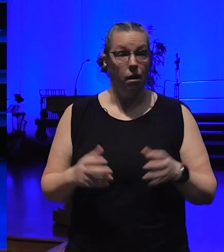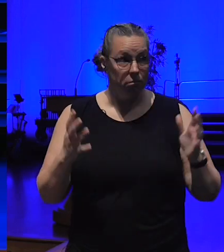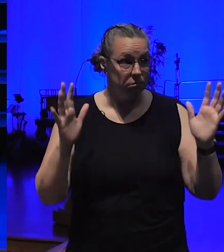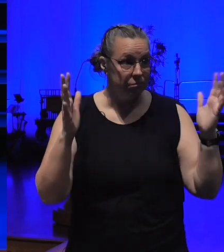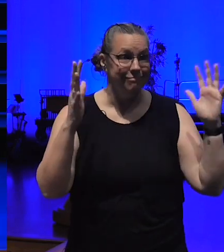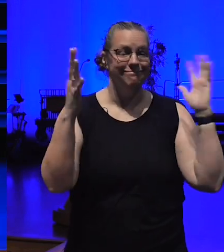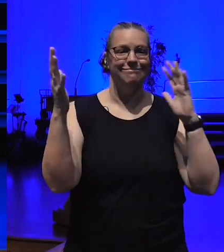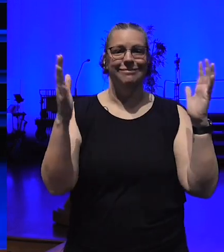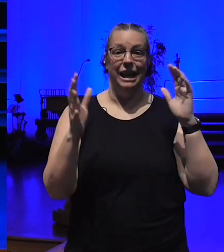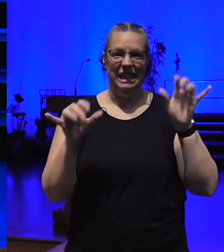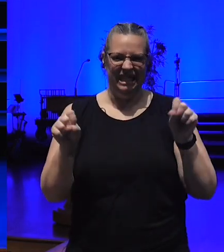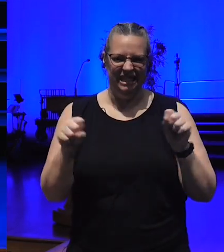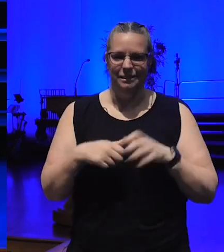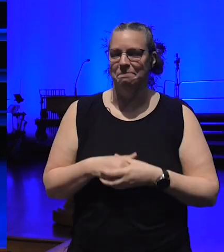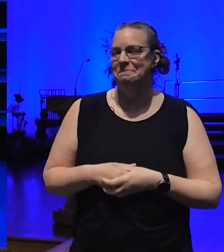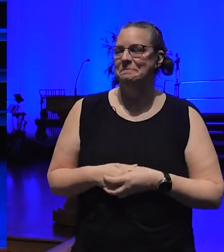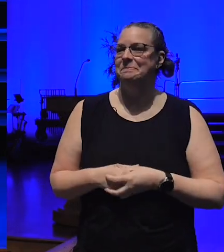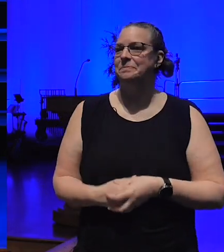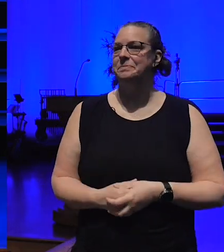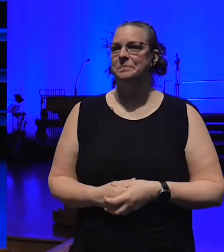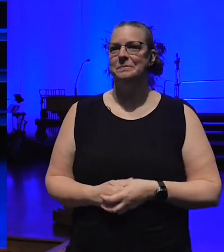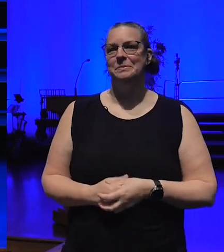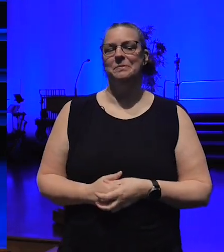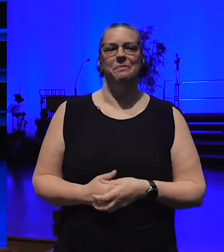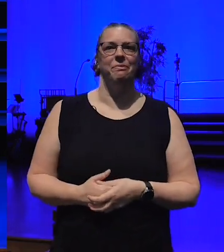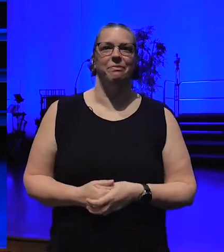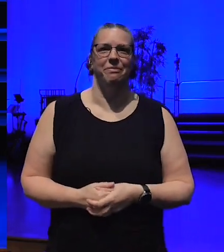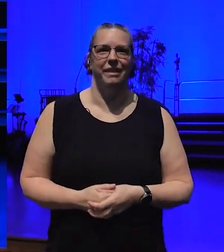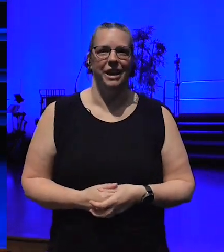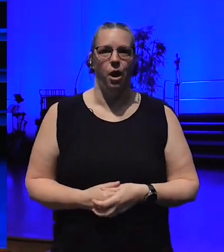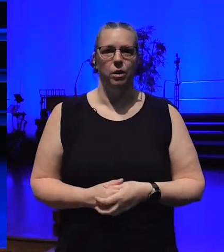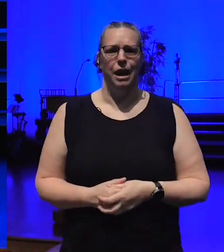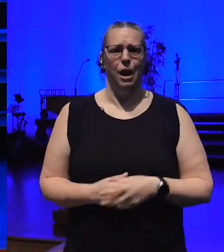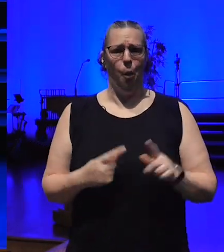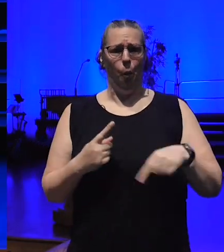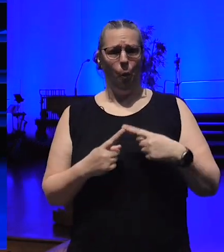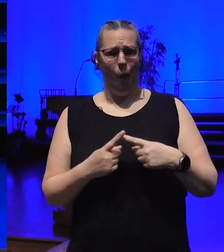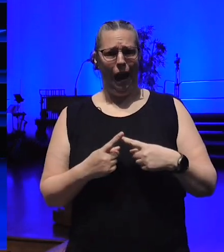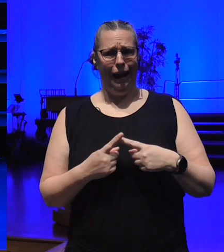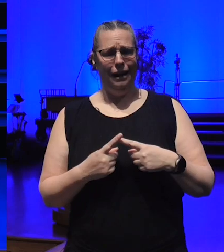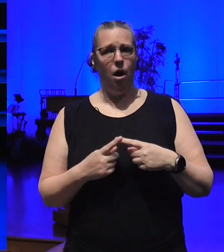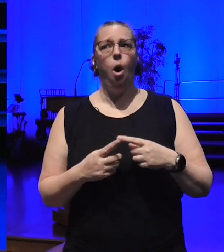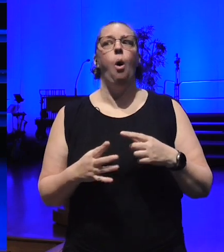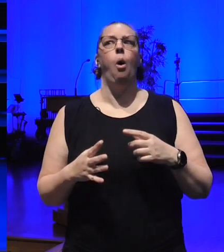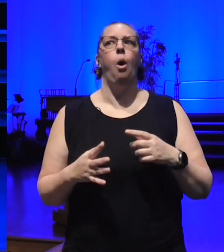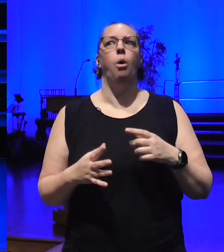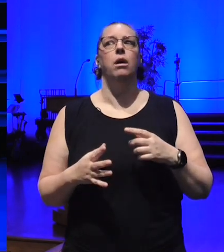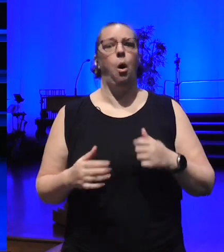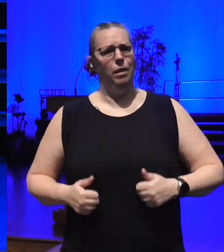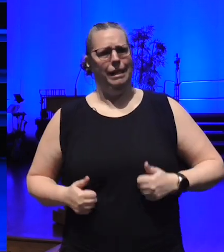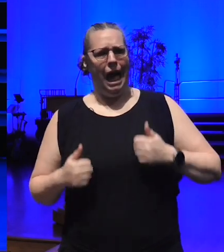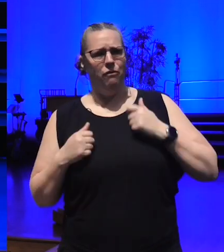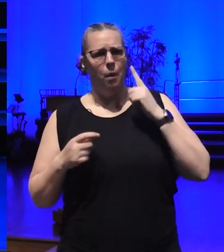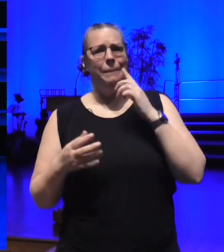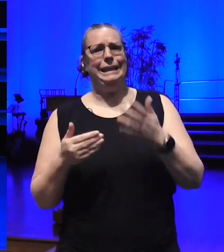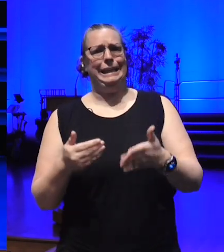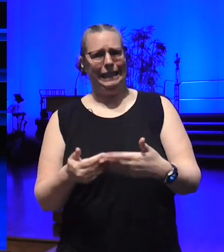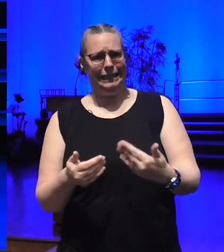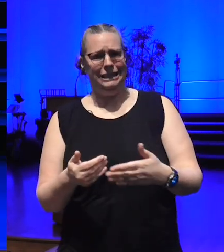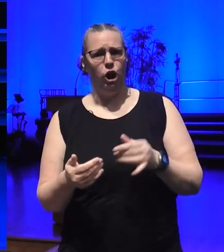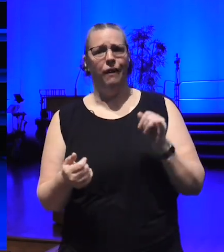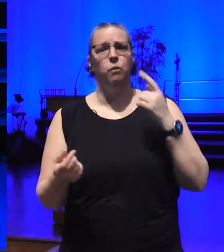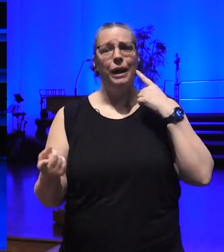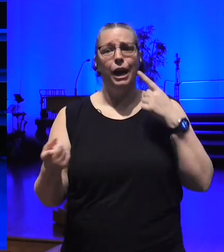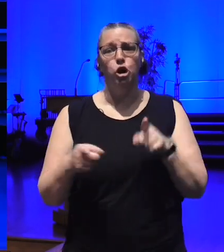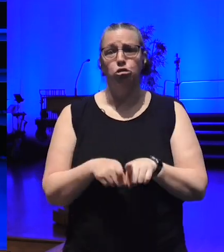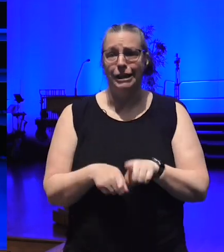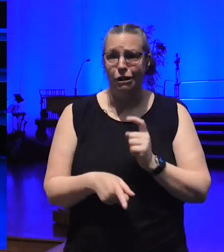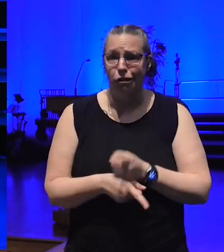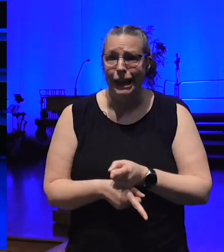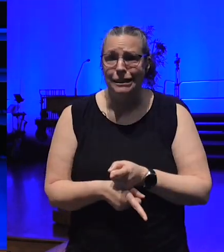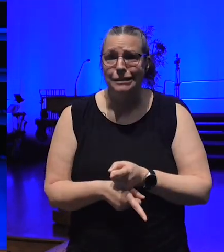yes wouldn't life be so much easier if we all agreed and practiced this meaning